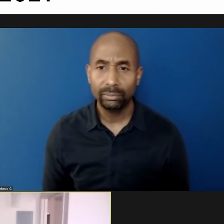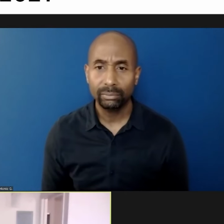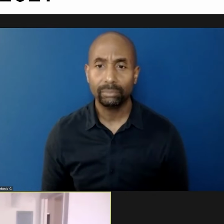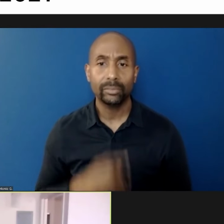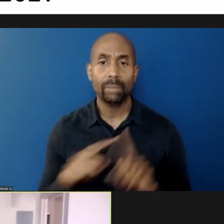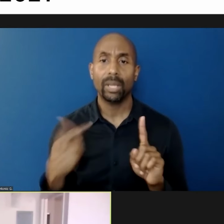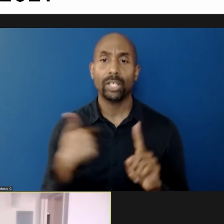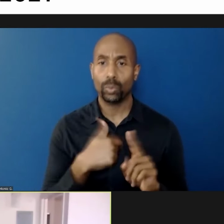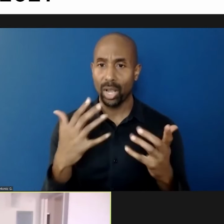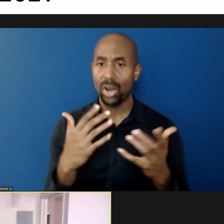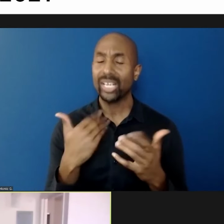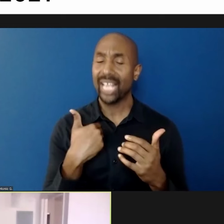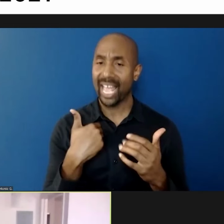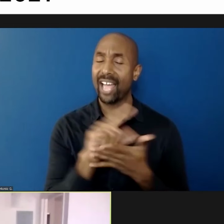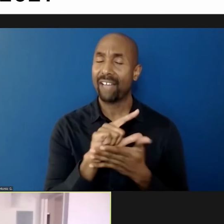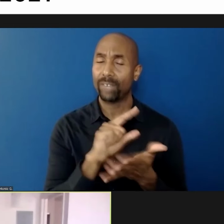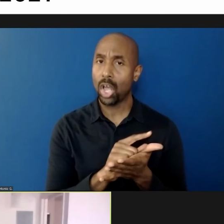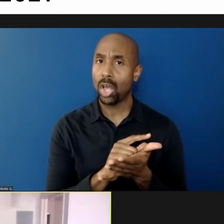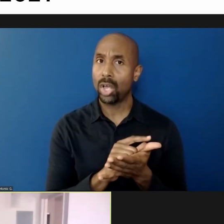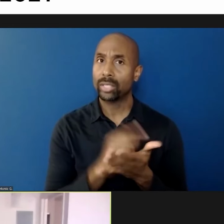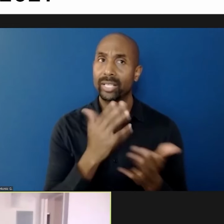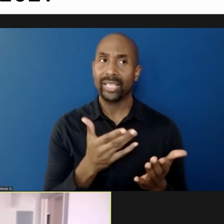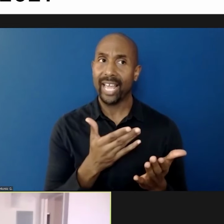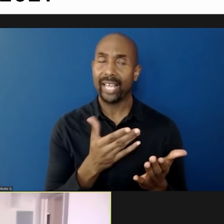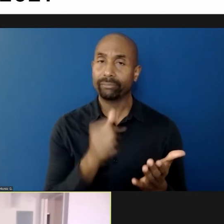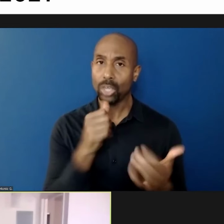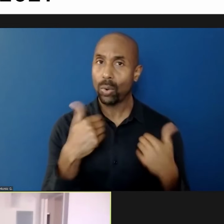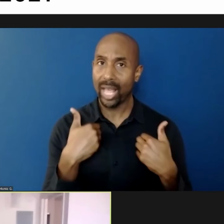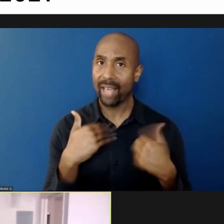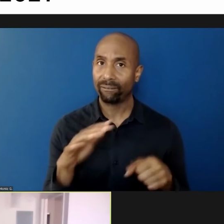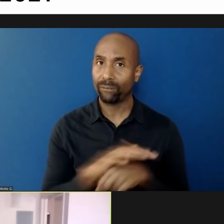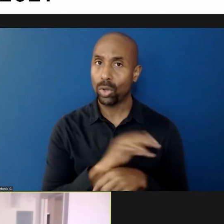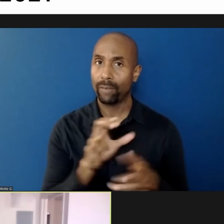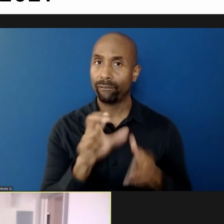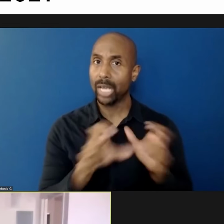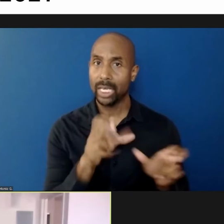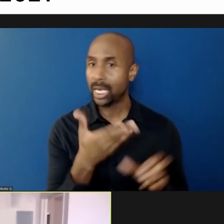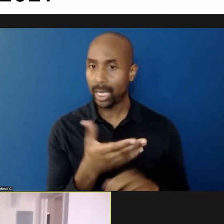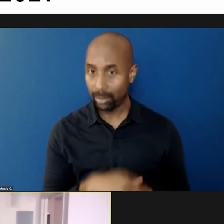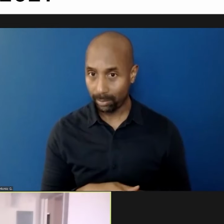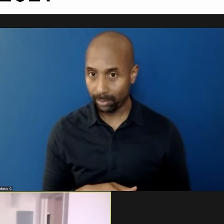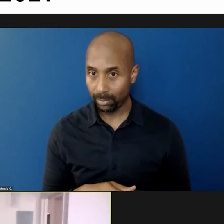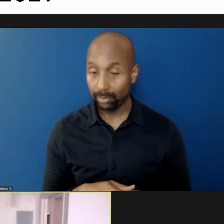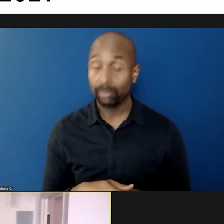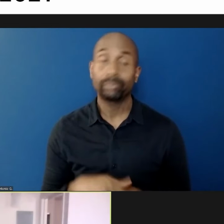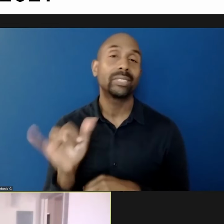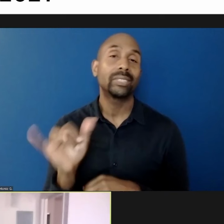or fully funded. Same thing in the UK, the UK does studies after studies after studies